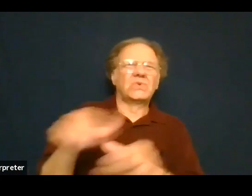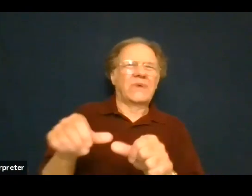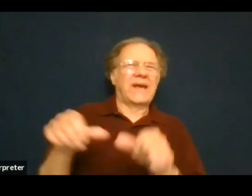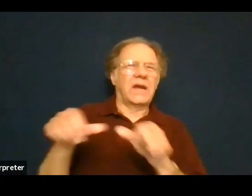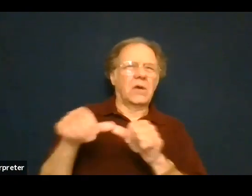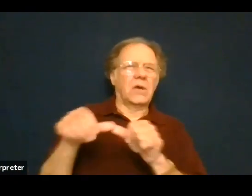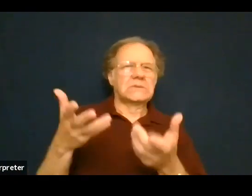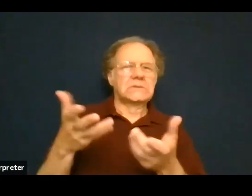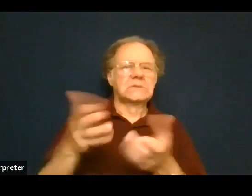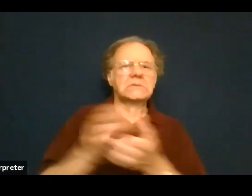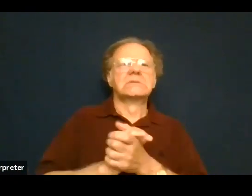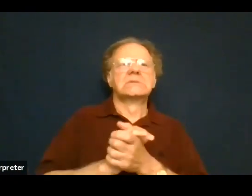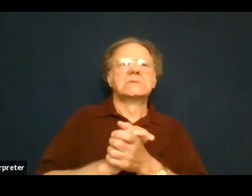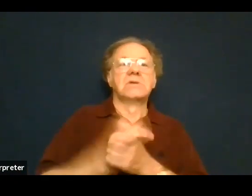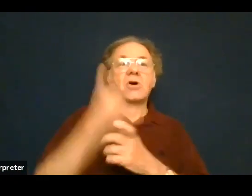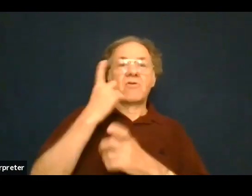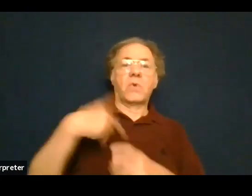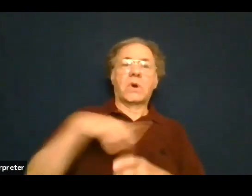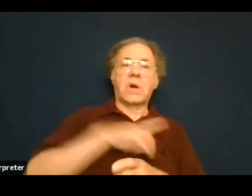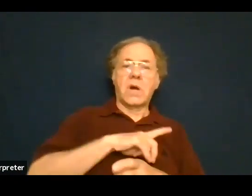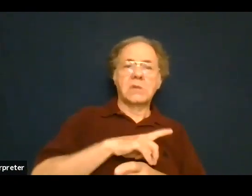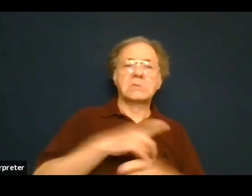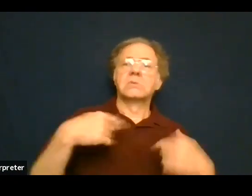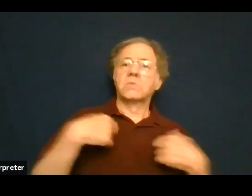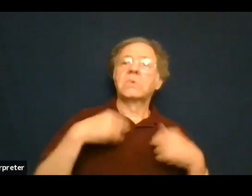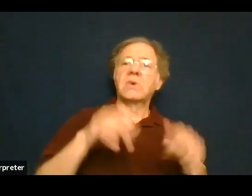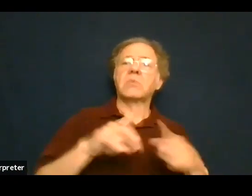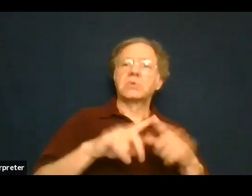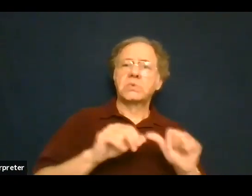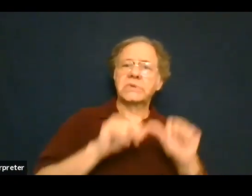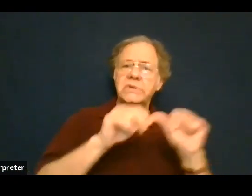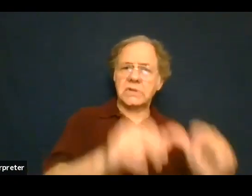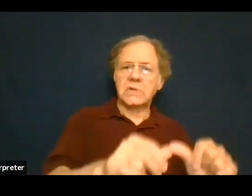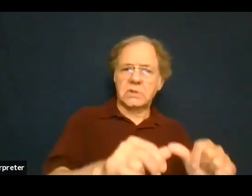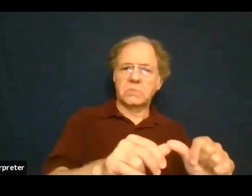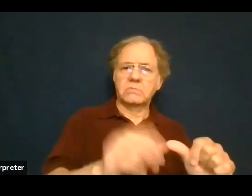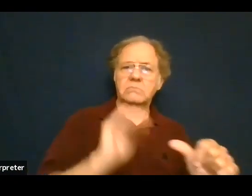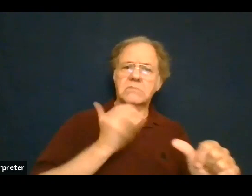For us, we're able to continue our research right now.